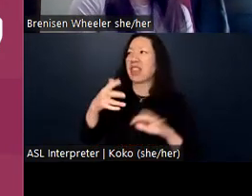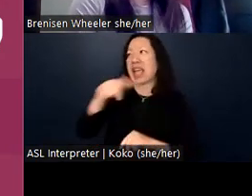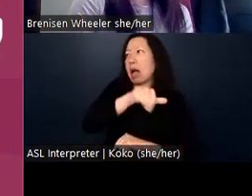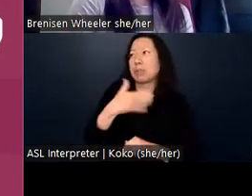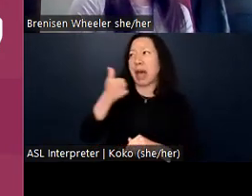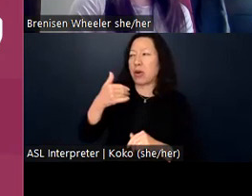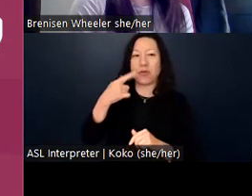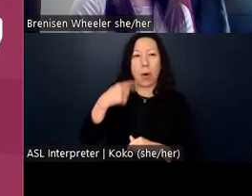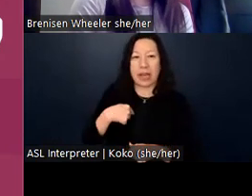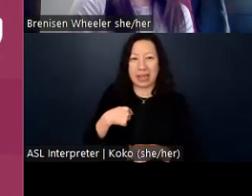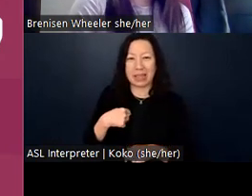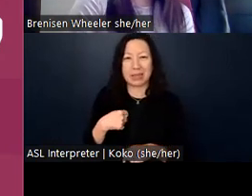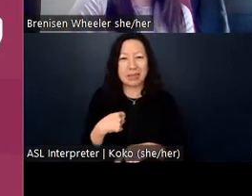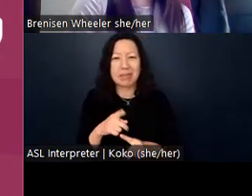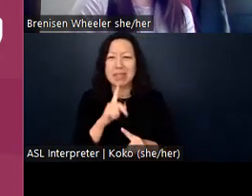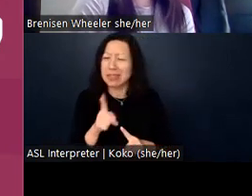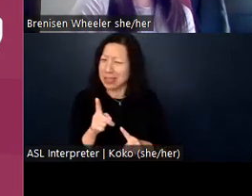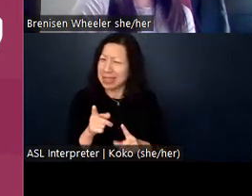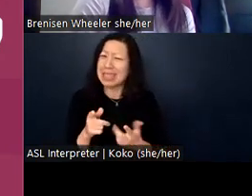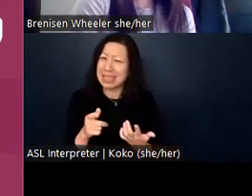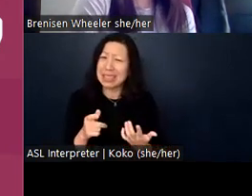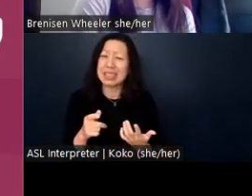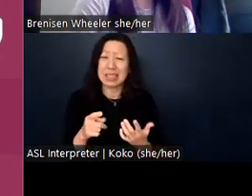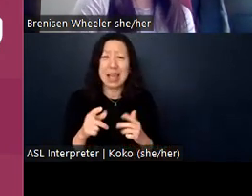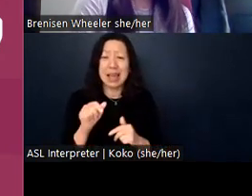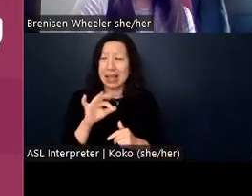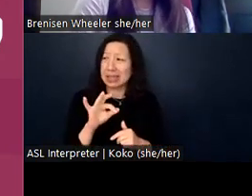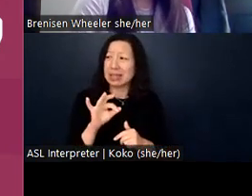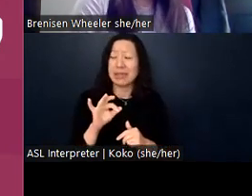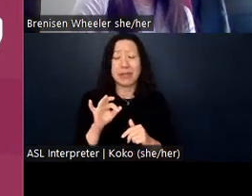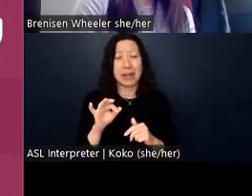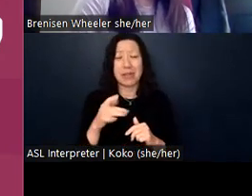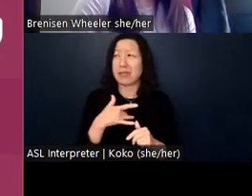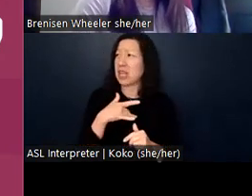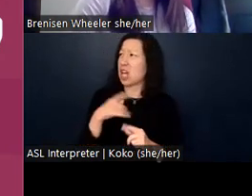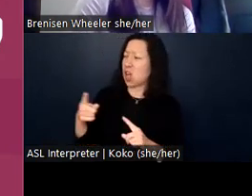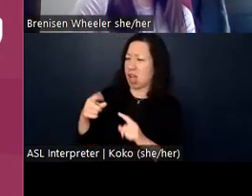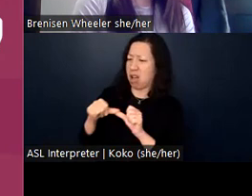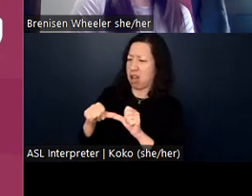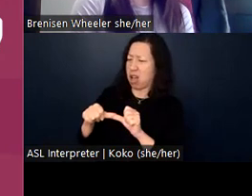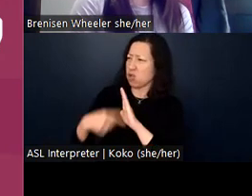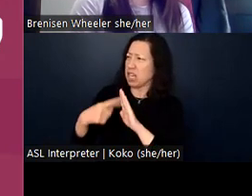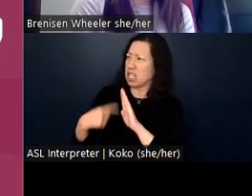12:26:57 Oh, it'd be so obvious if someone was harmful and criticizing me all the time. 12:27:00 I wouldn't be with them, but it can be really insane, insidious.